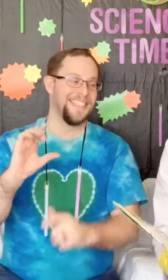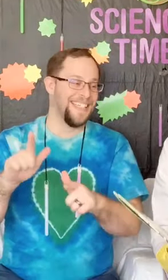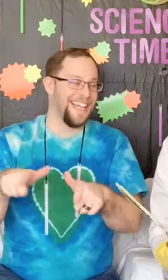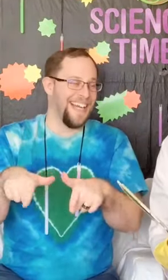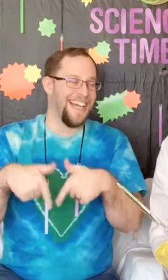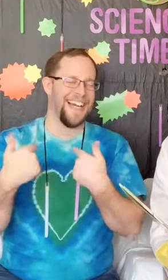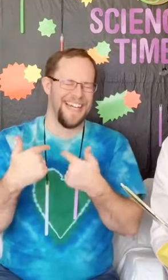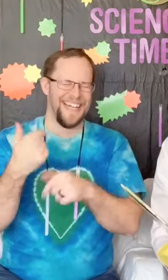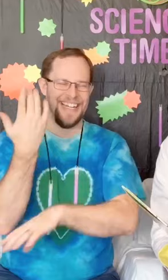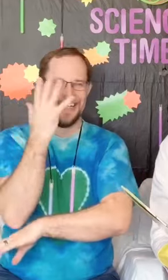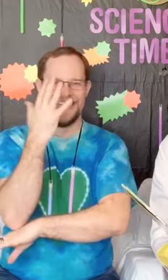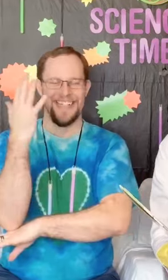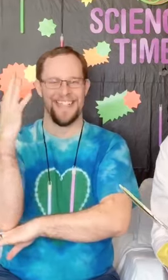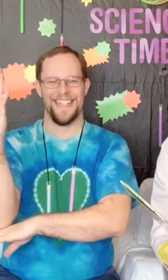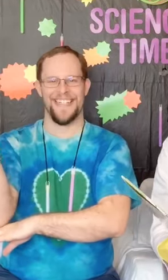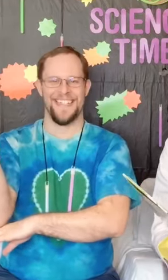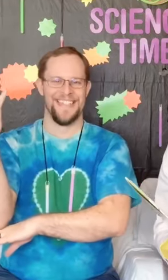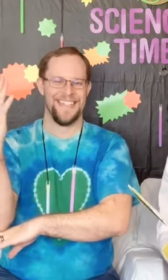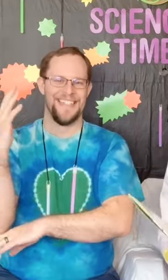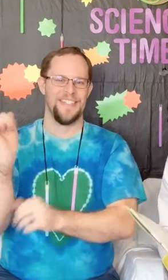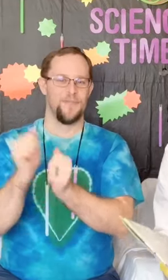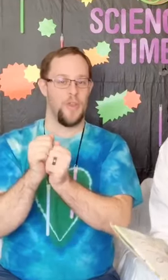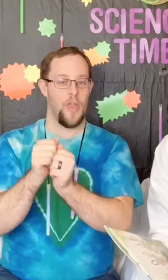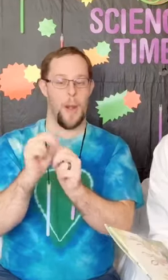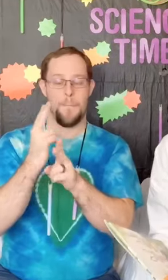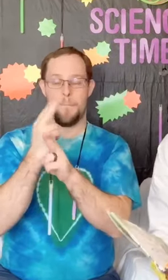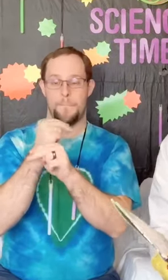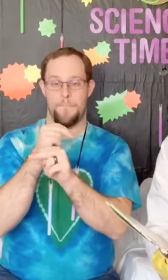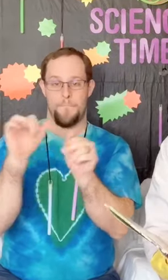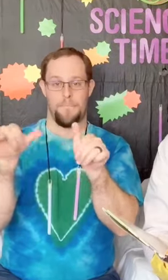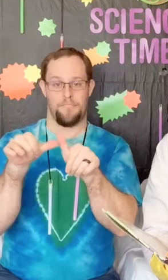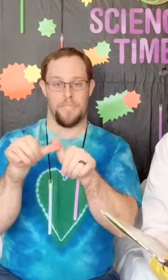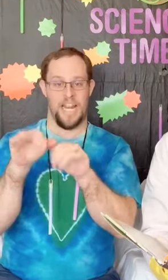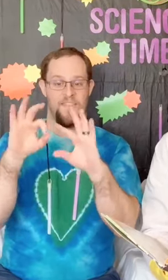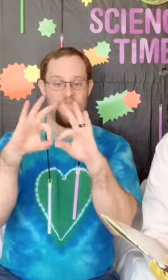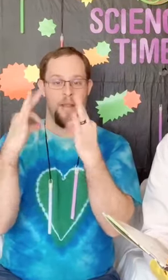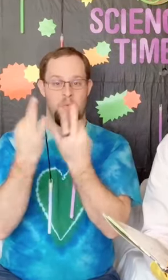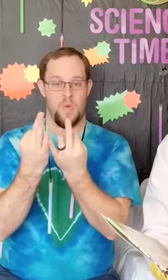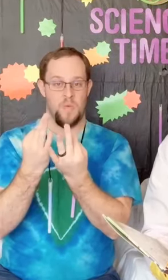Charlotte lived in the forest with her bunny sized family, which, was bigger and